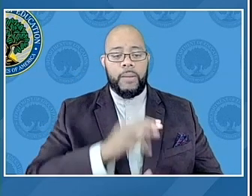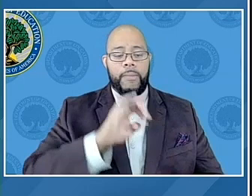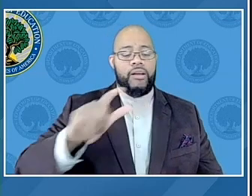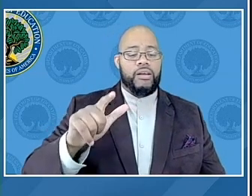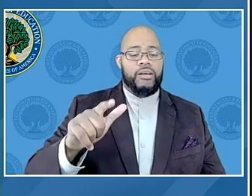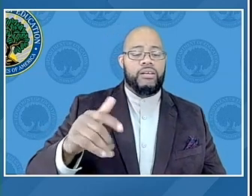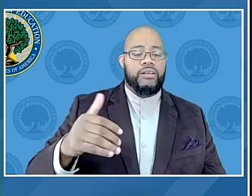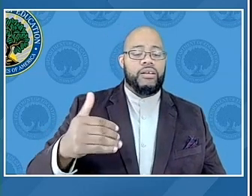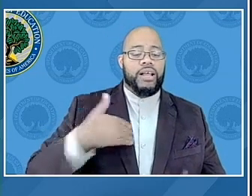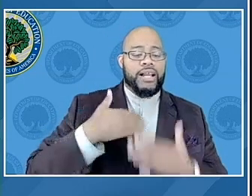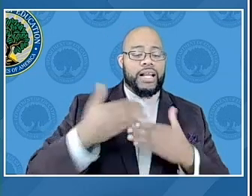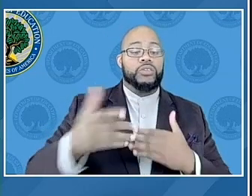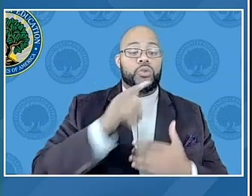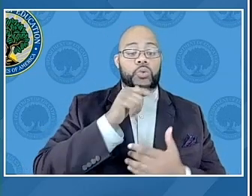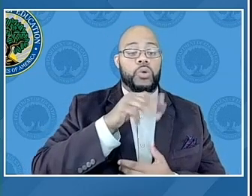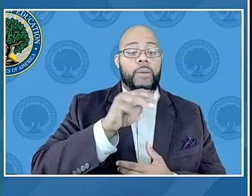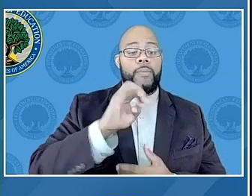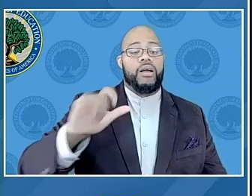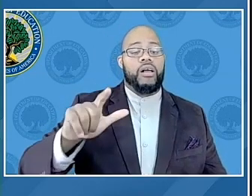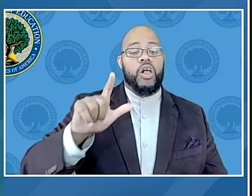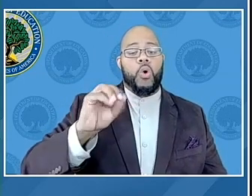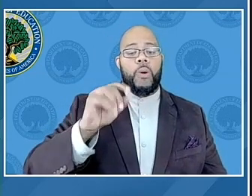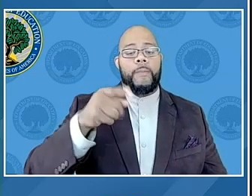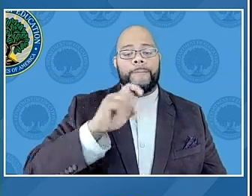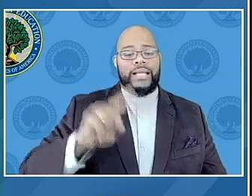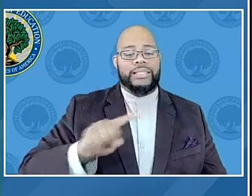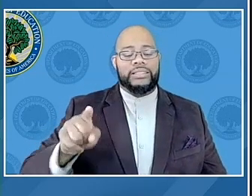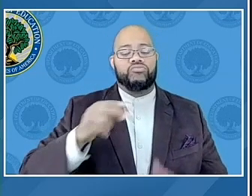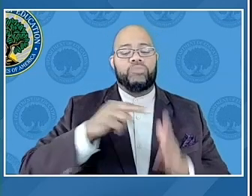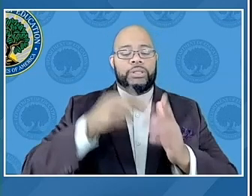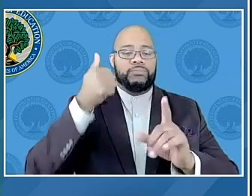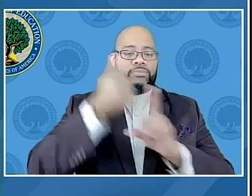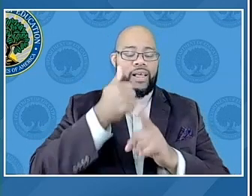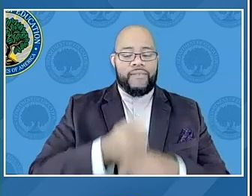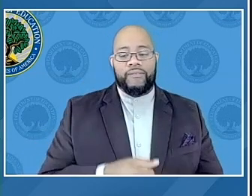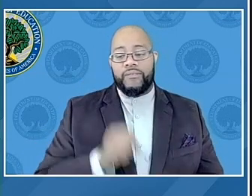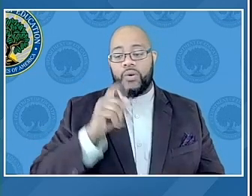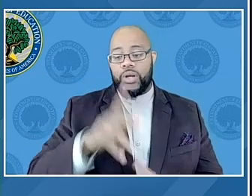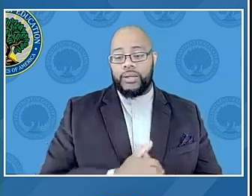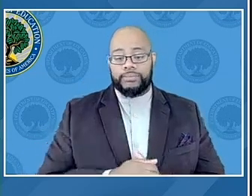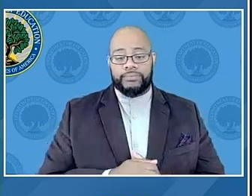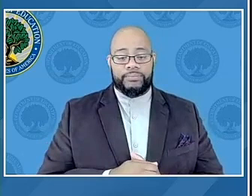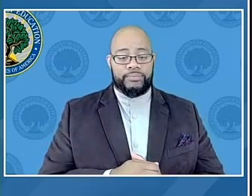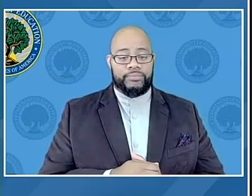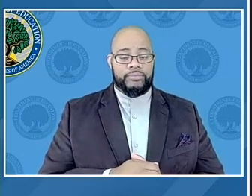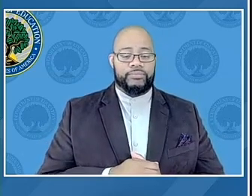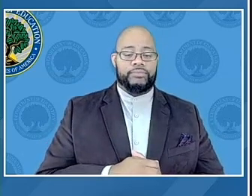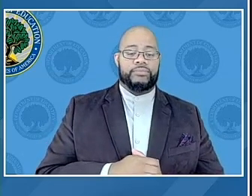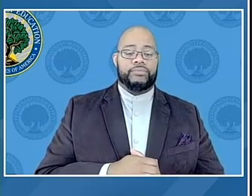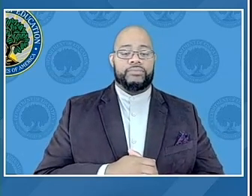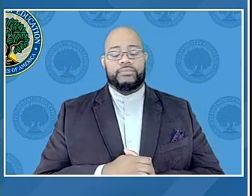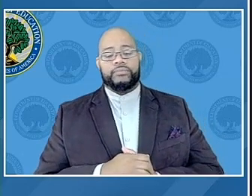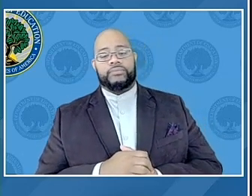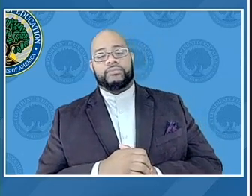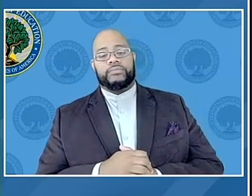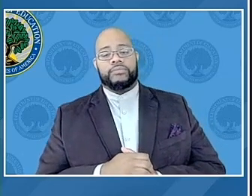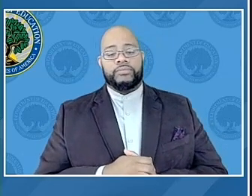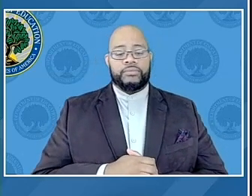Michael Lopez representing himself. Okay. Michael, can you hear us?